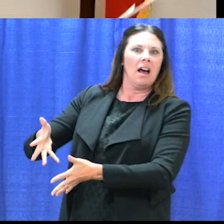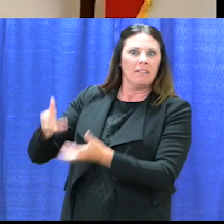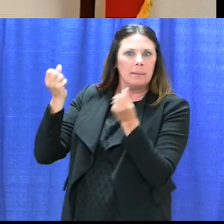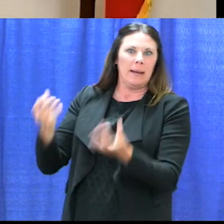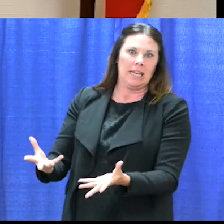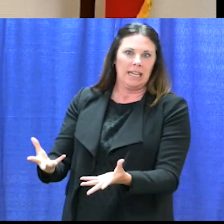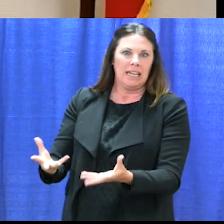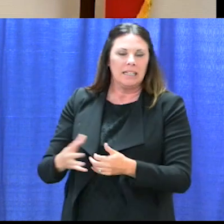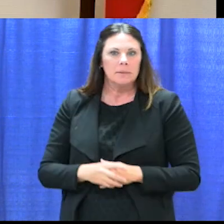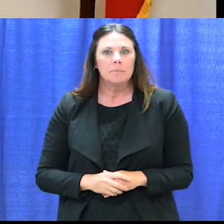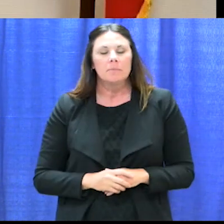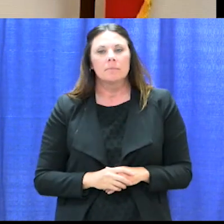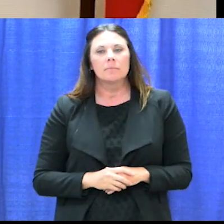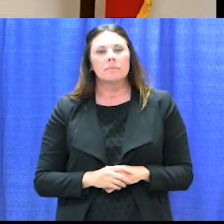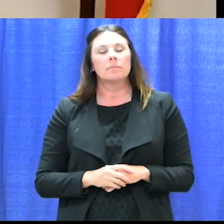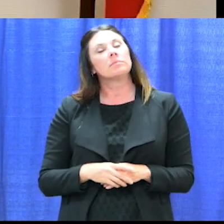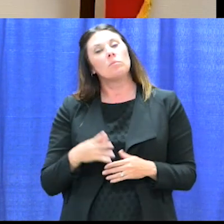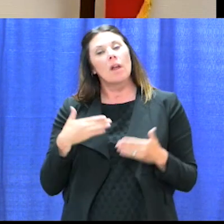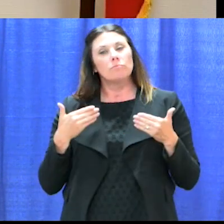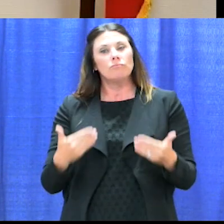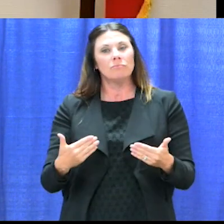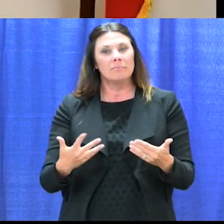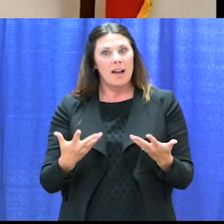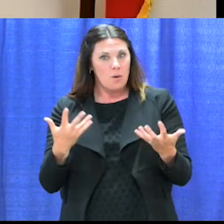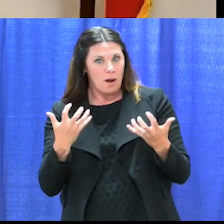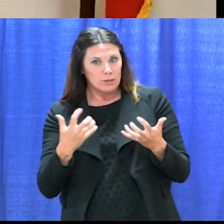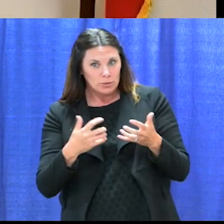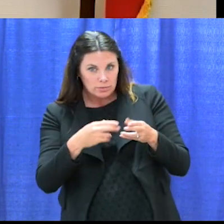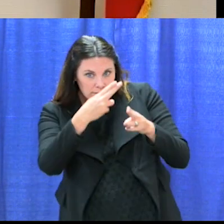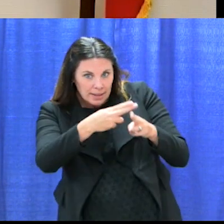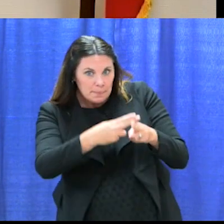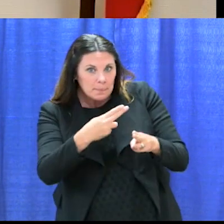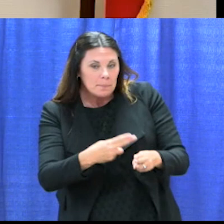I would like to open this meeting by acknowledging some who've made those commitments and who